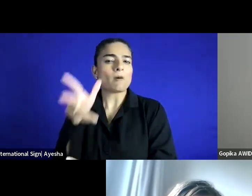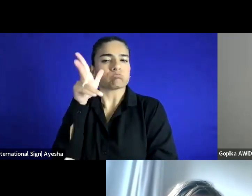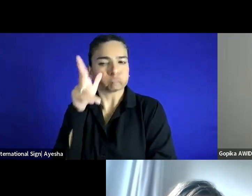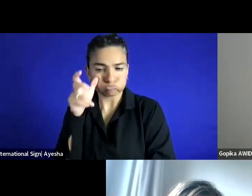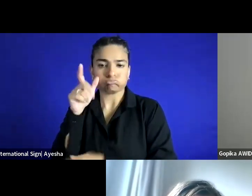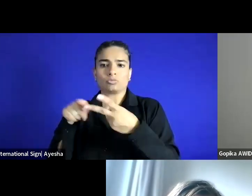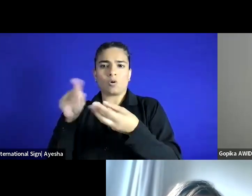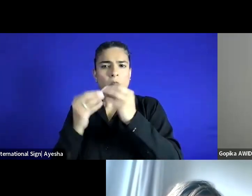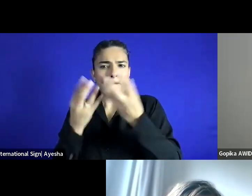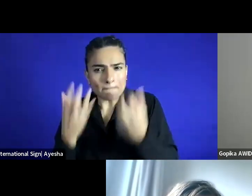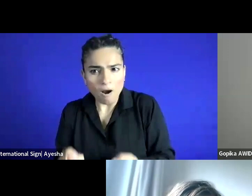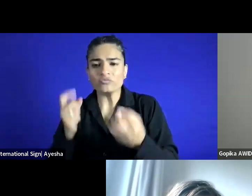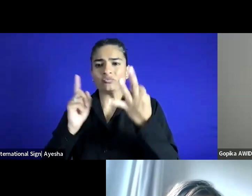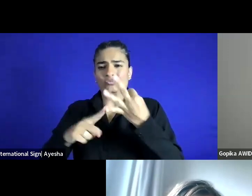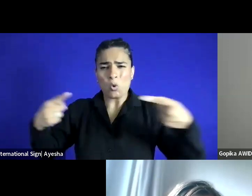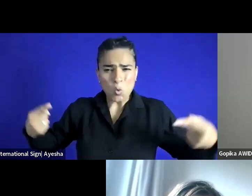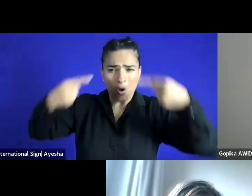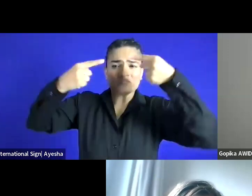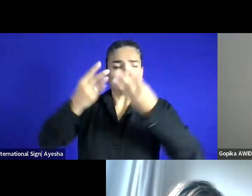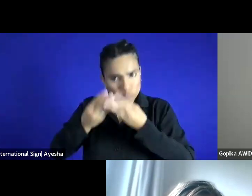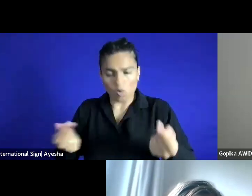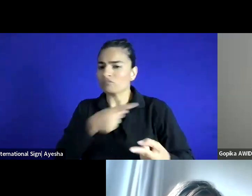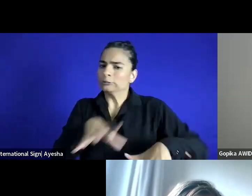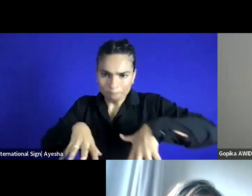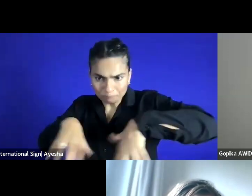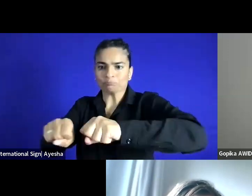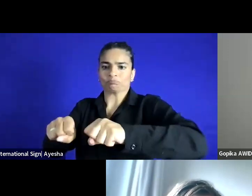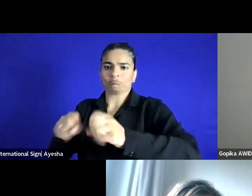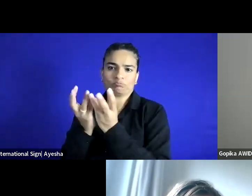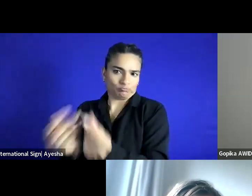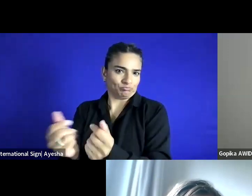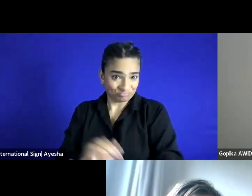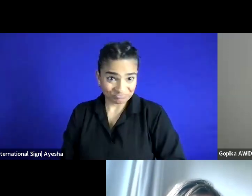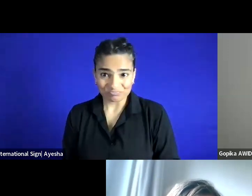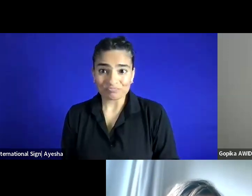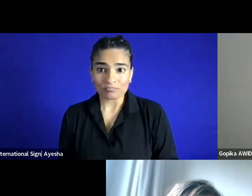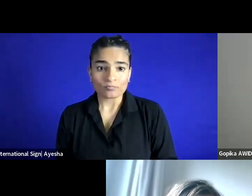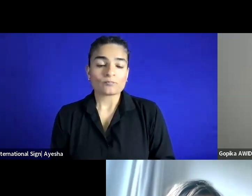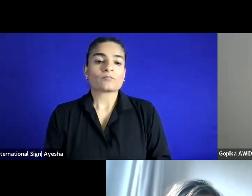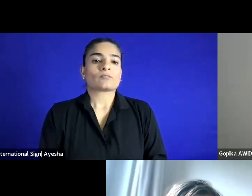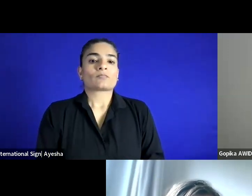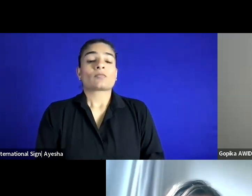and if necessary, also, yeah, to make sure that there is there's no harmful conduct in the space.